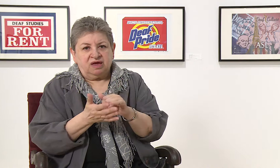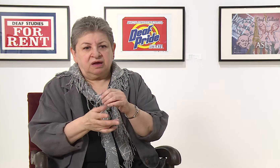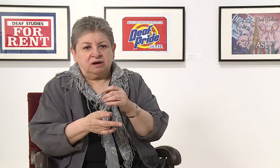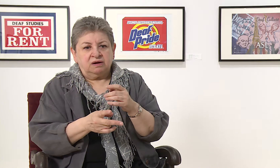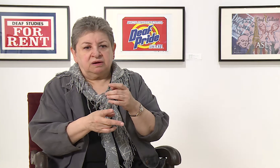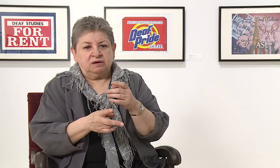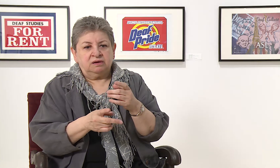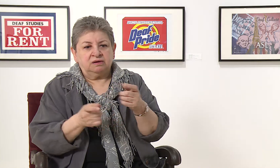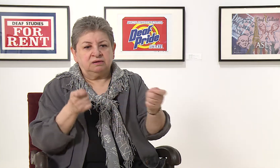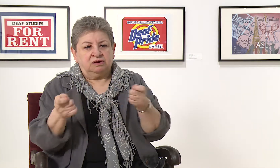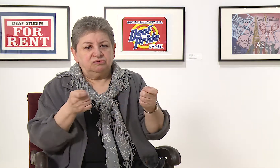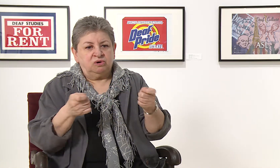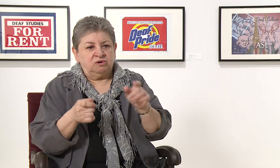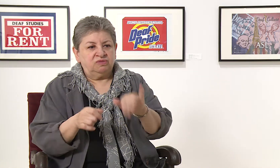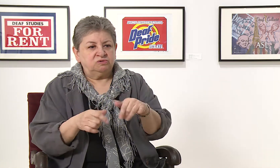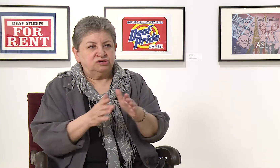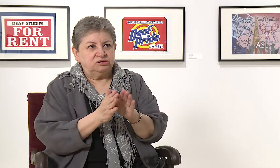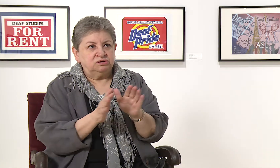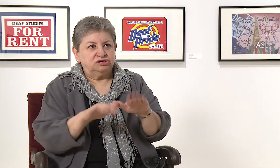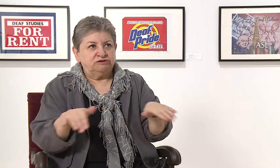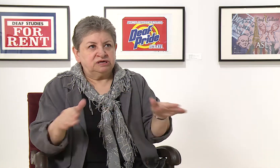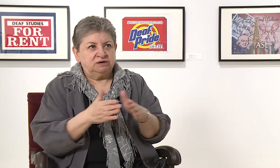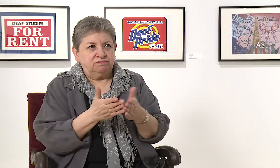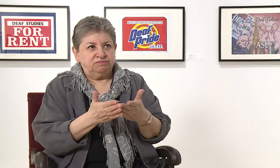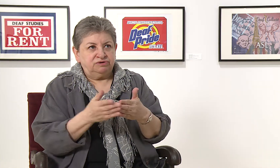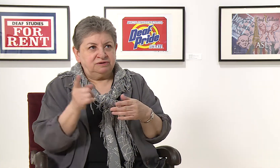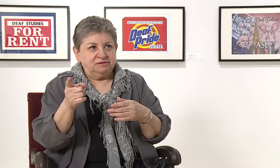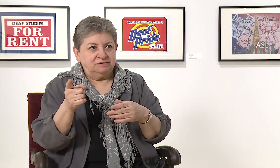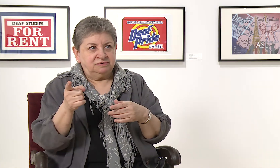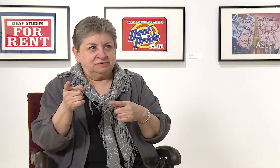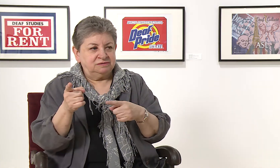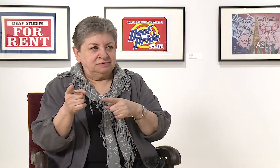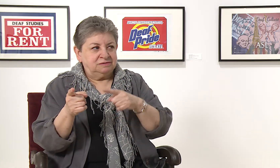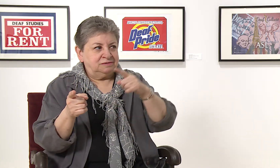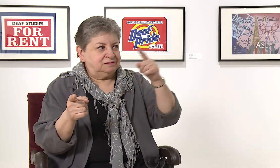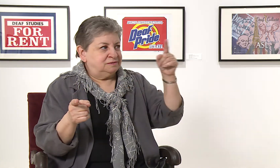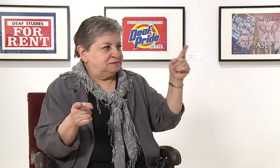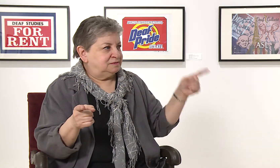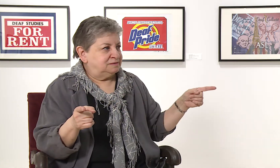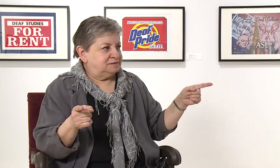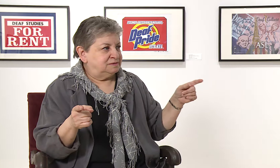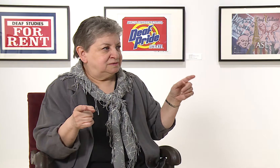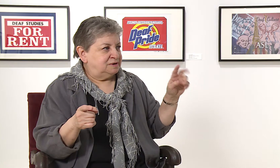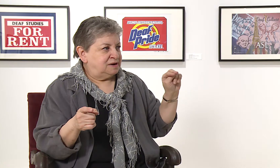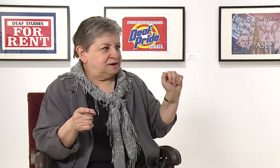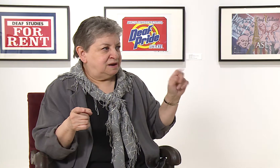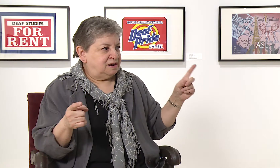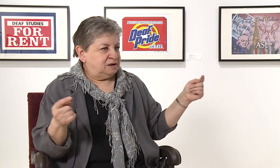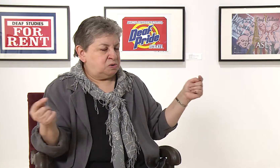between NAD and Gallaudet, their psychology department, which was in charge